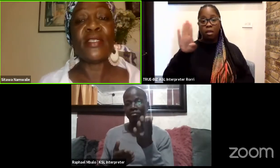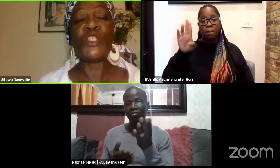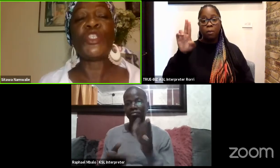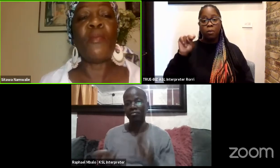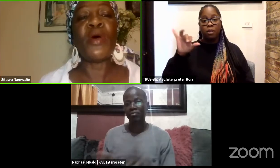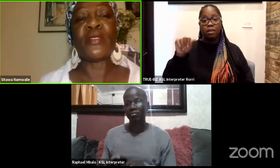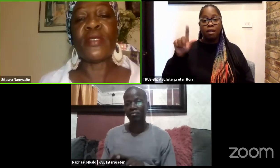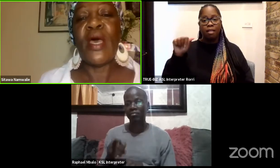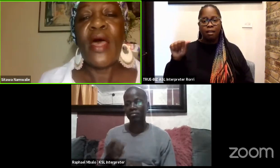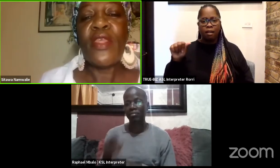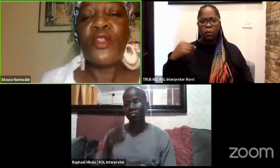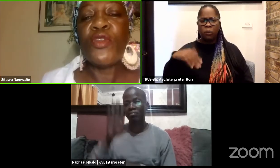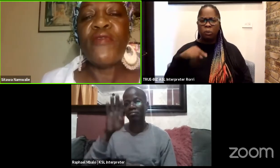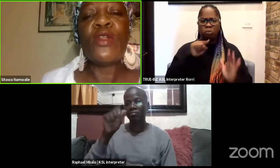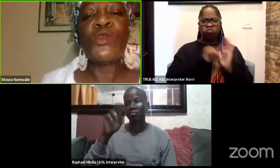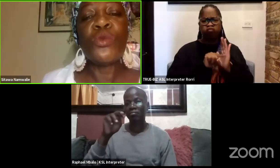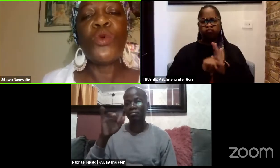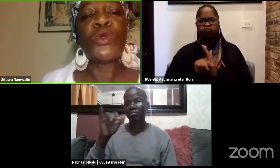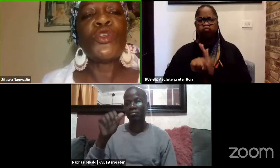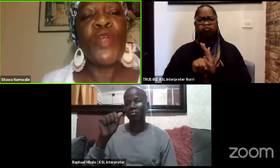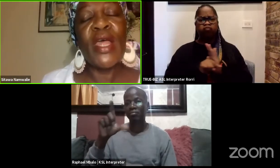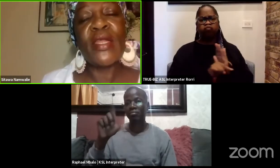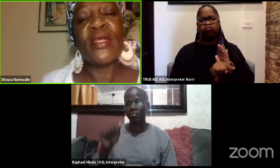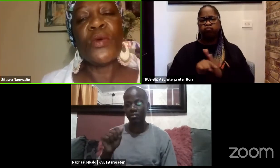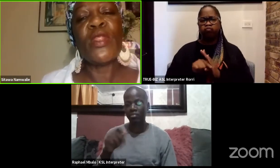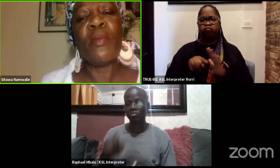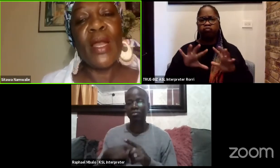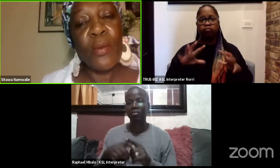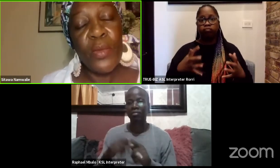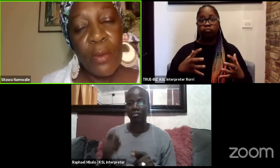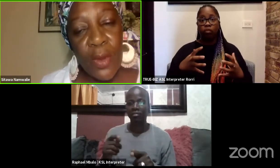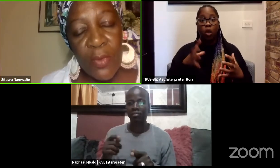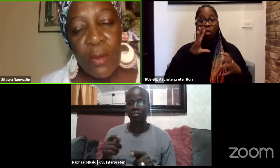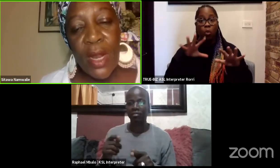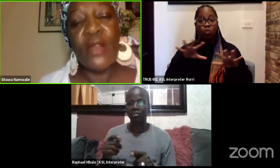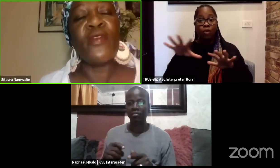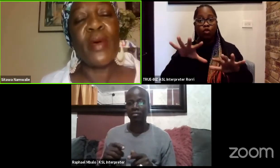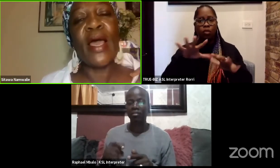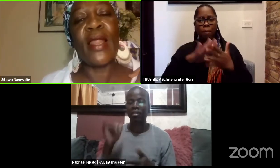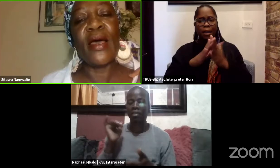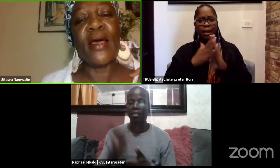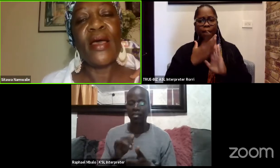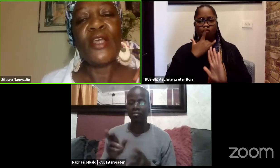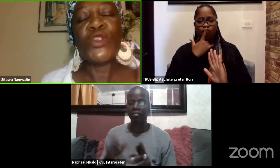in such numbers that River Lusumu was red with the blood of the Banyala.